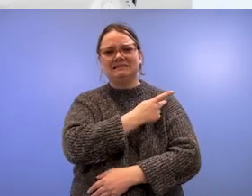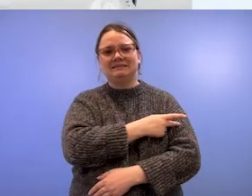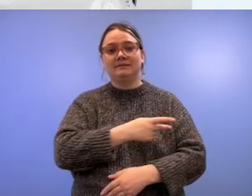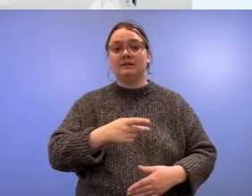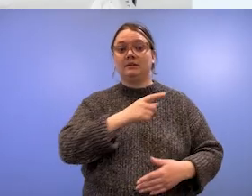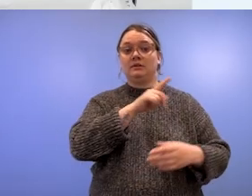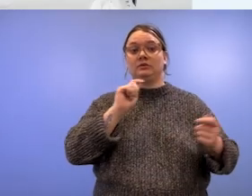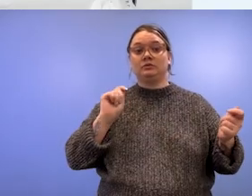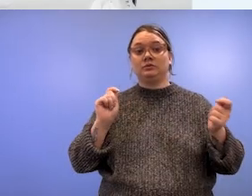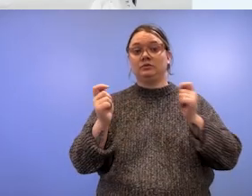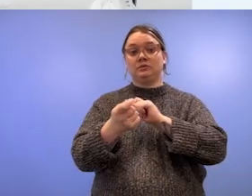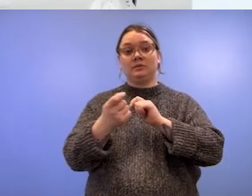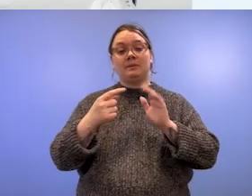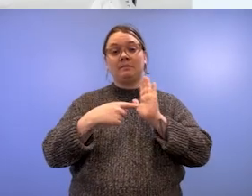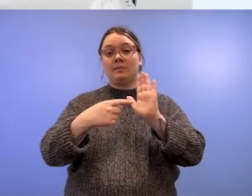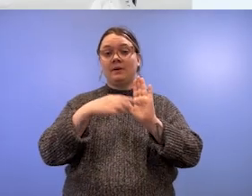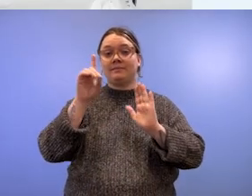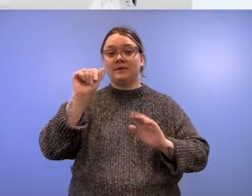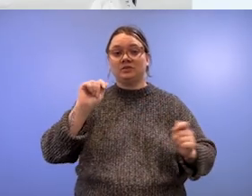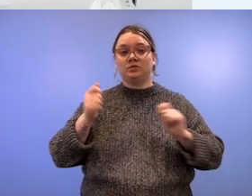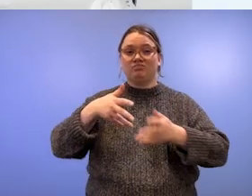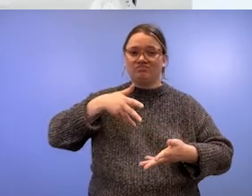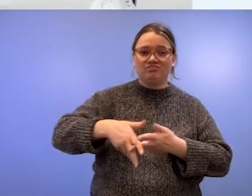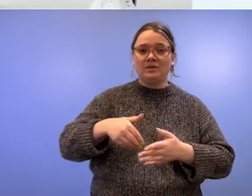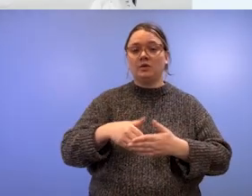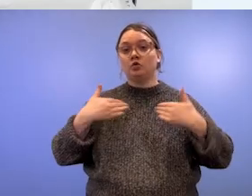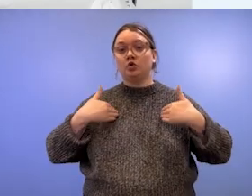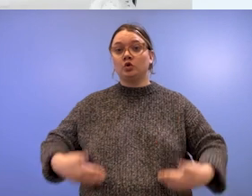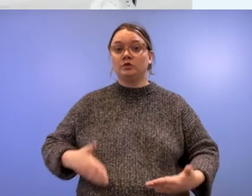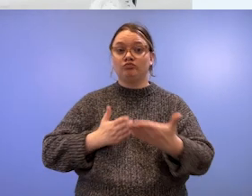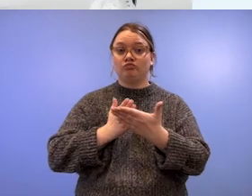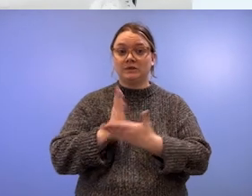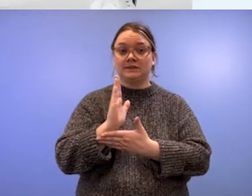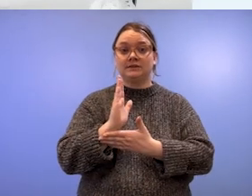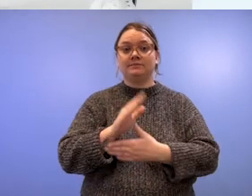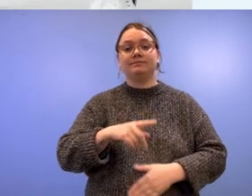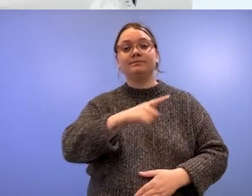for a social model of disability that is rooted in human rights. And on the side, there is a photo of